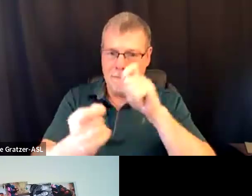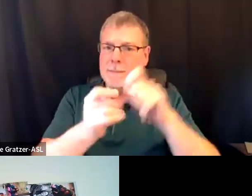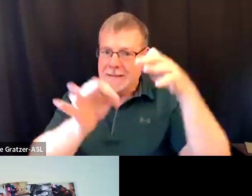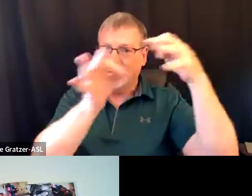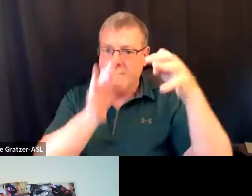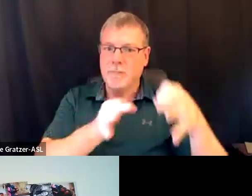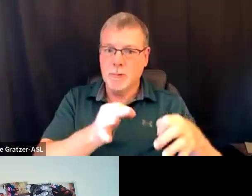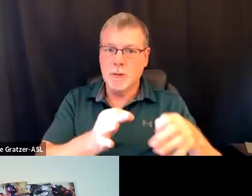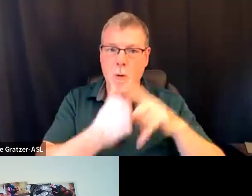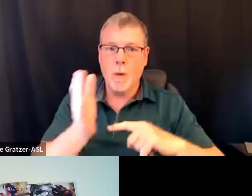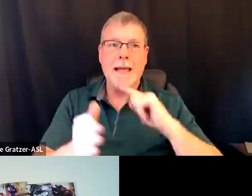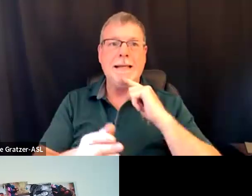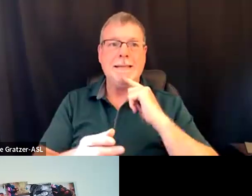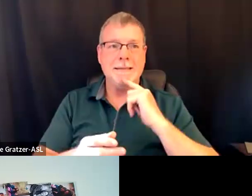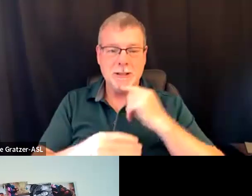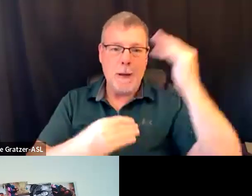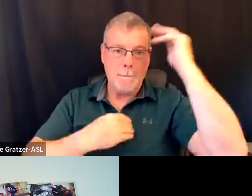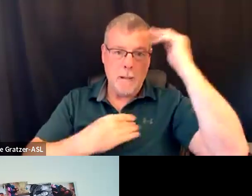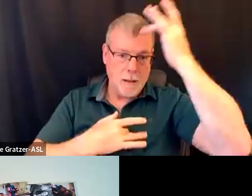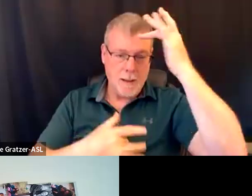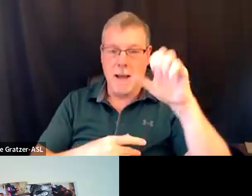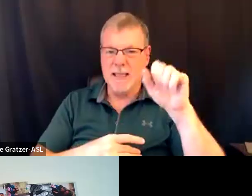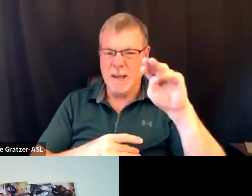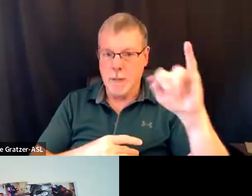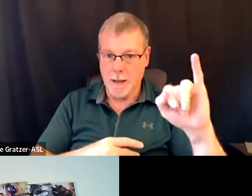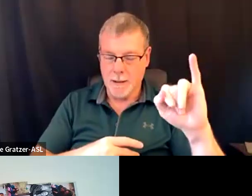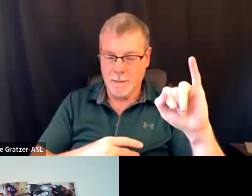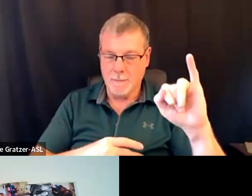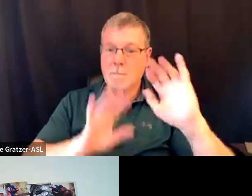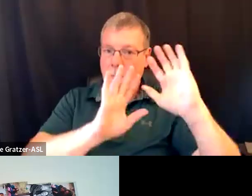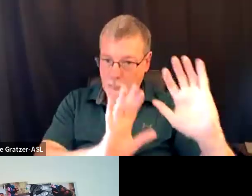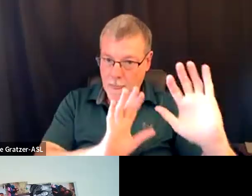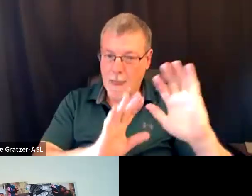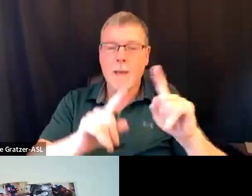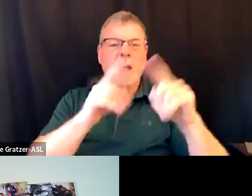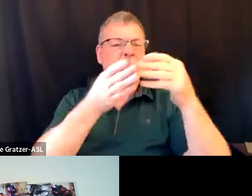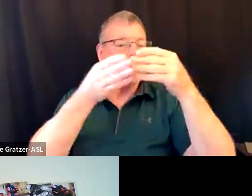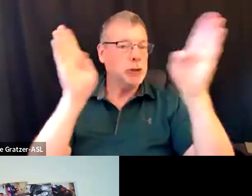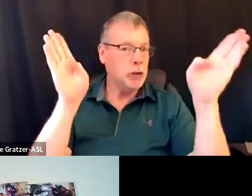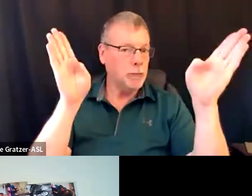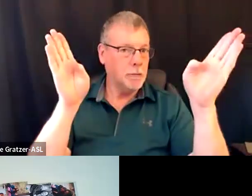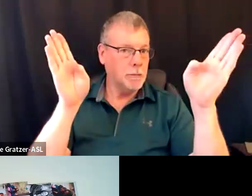of what serious mental illness is. But it is, you know, kind of a general definition, right? It's...